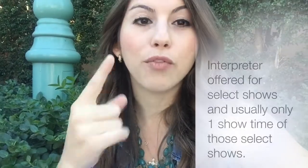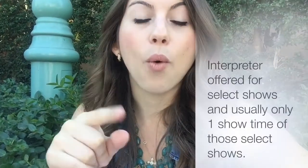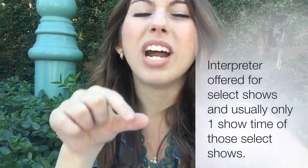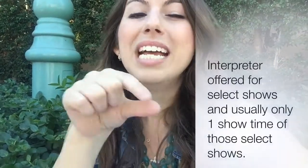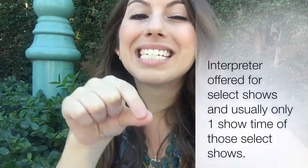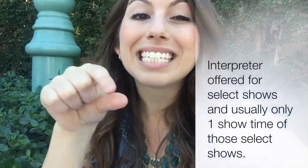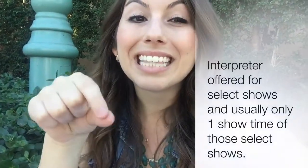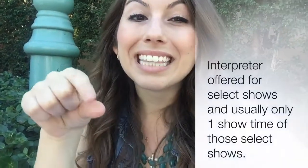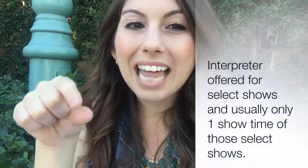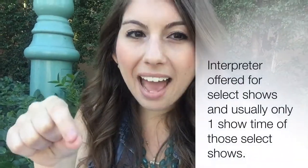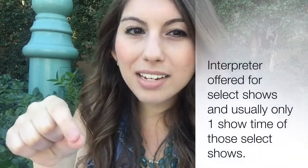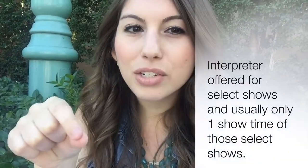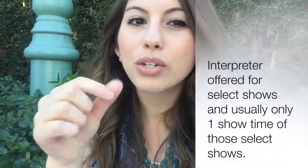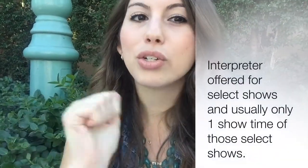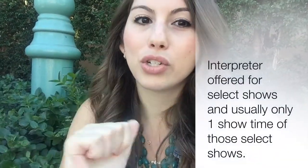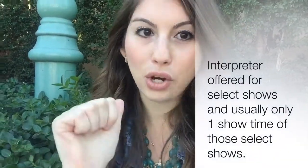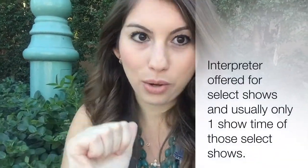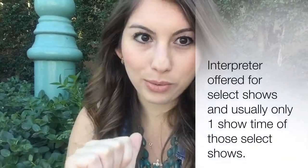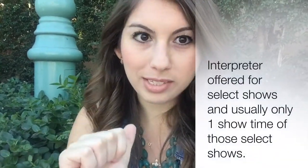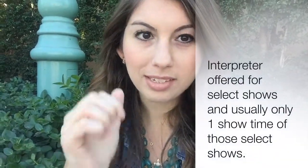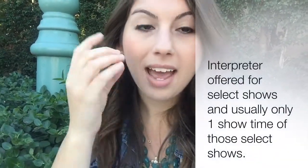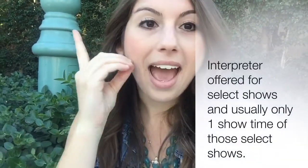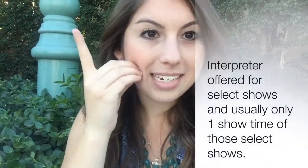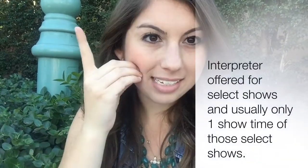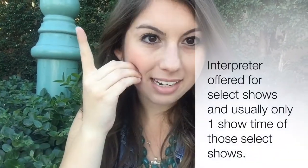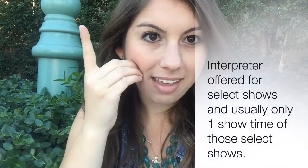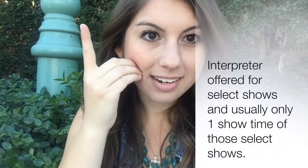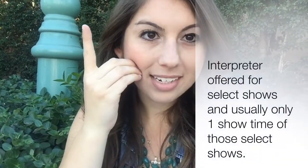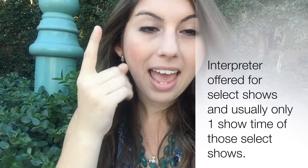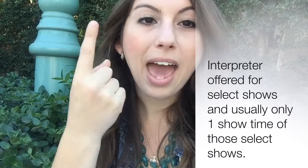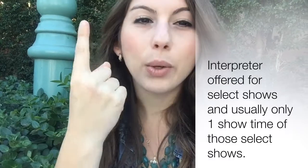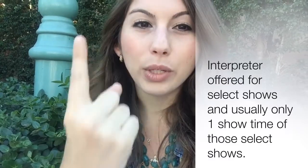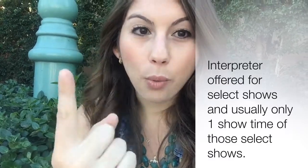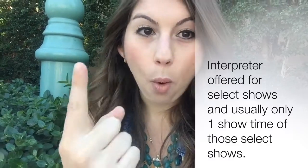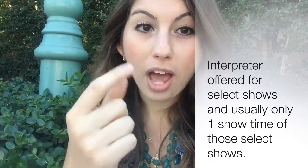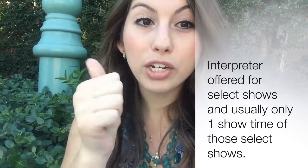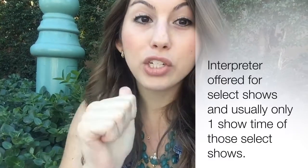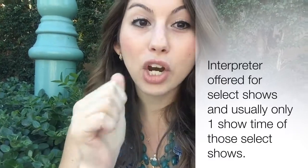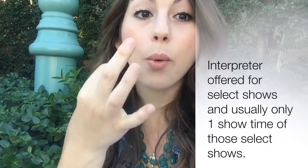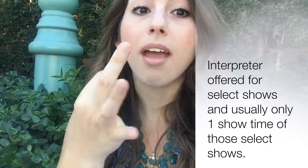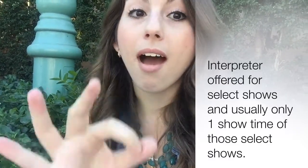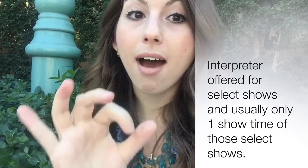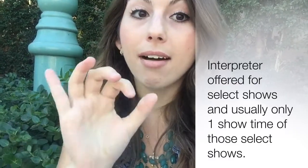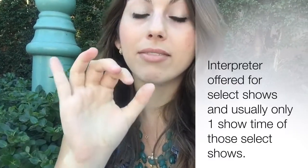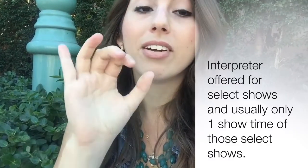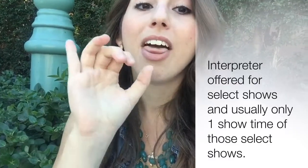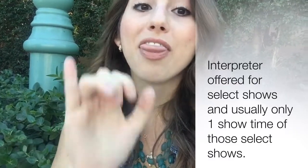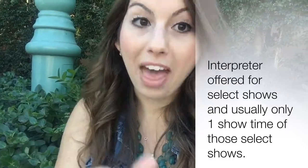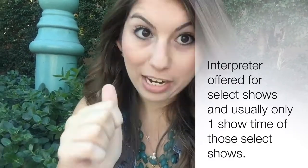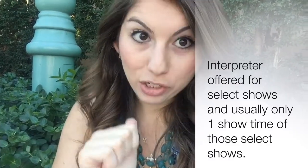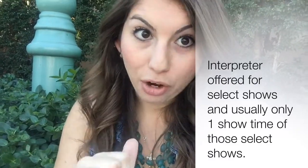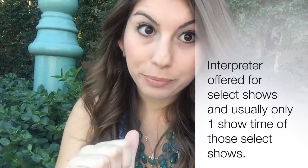for select shows at Disneyland. And only one showing of that show.